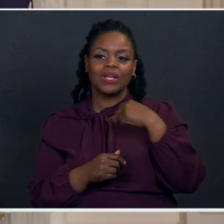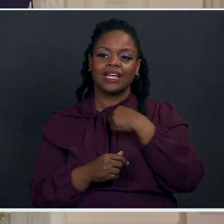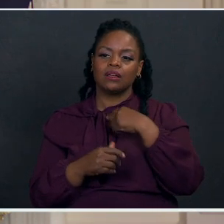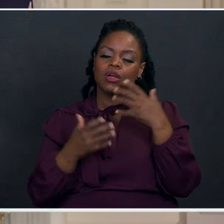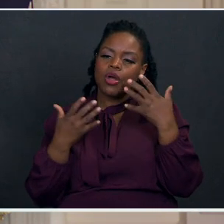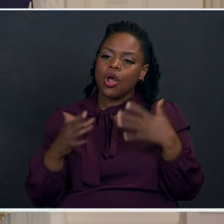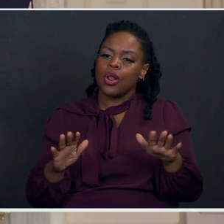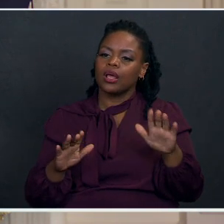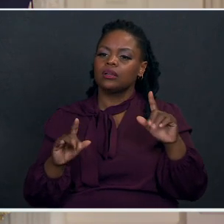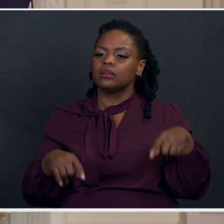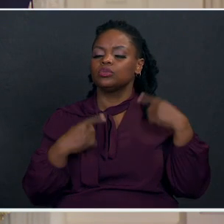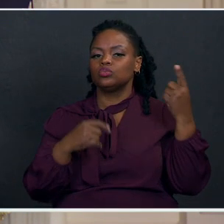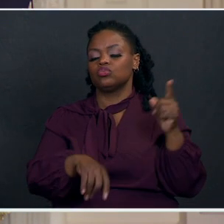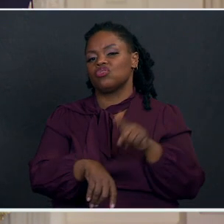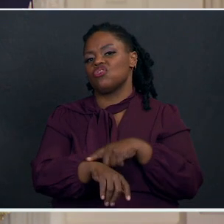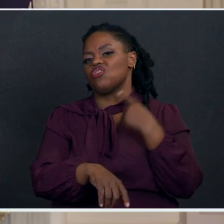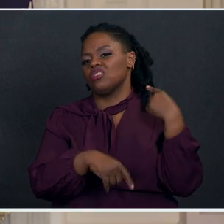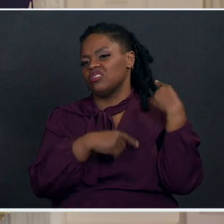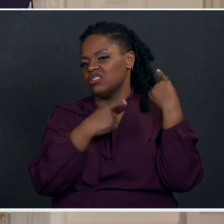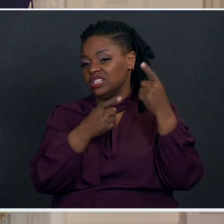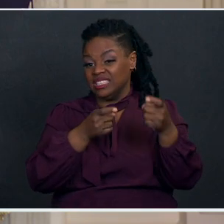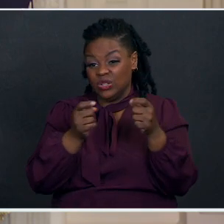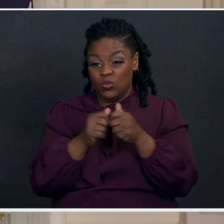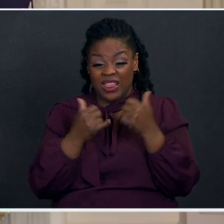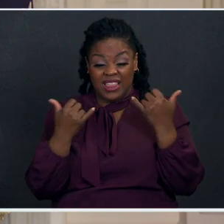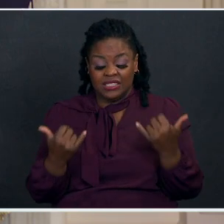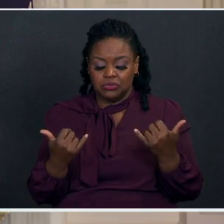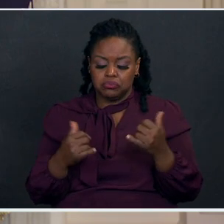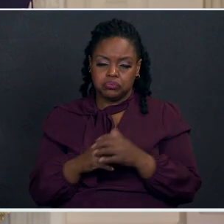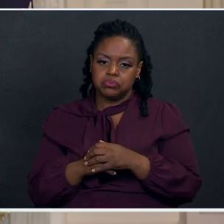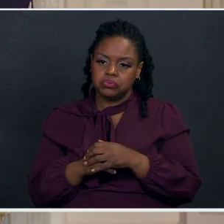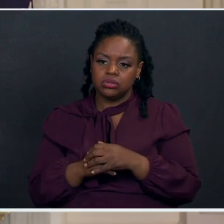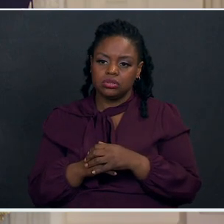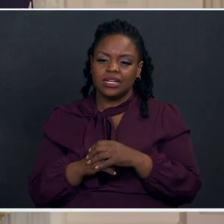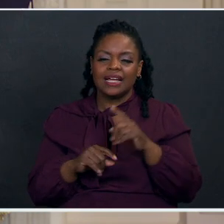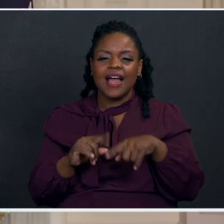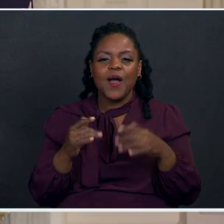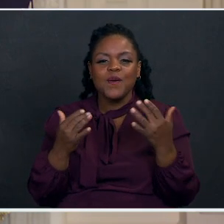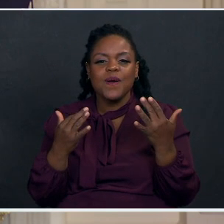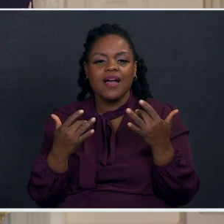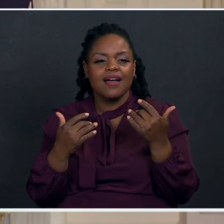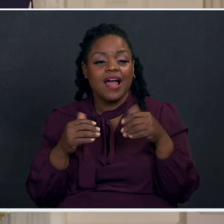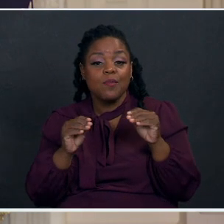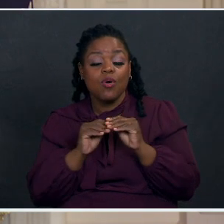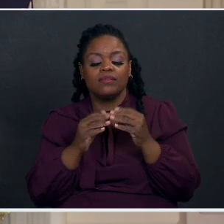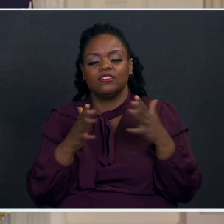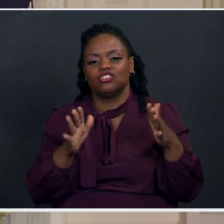with this climate crisis and we can't wait any longer. We see it with our own eyes, we feel it,